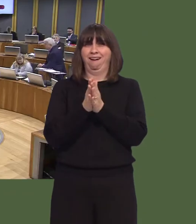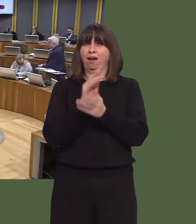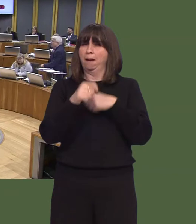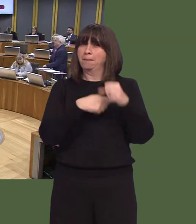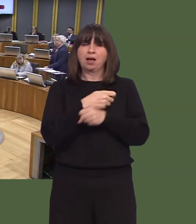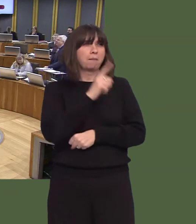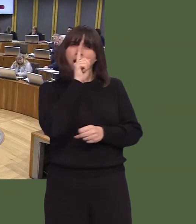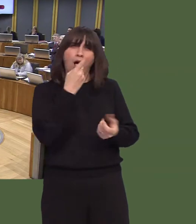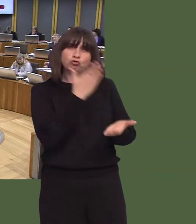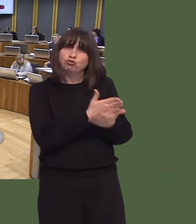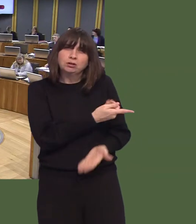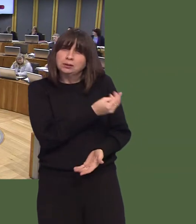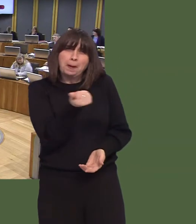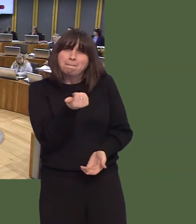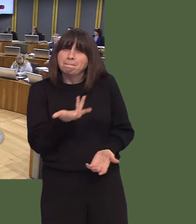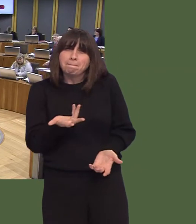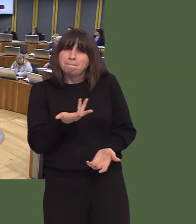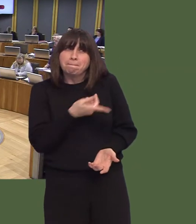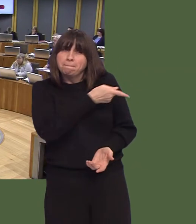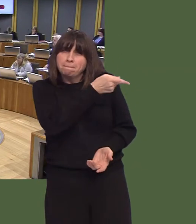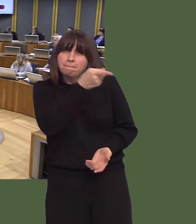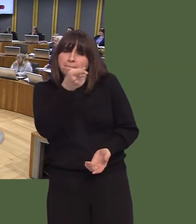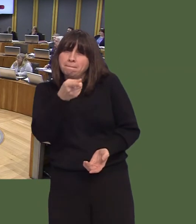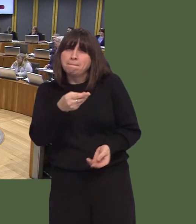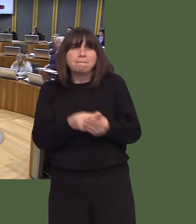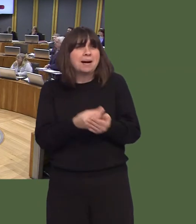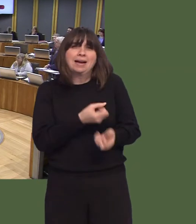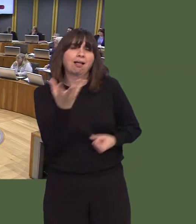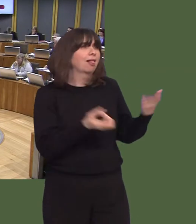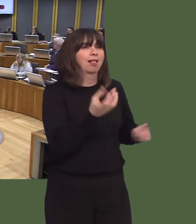Neil Hamilton AM: The First Minister knows that MiFID has nothing to do with the kind